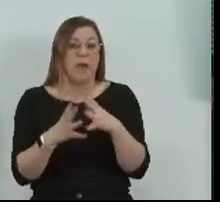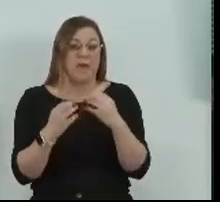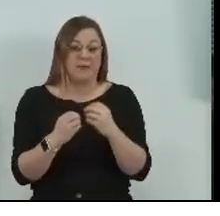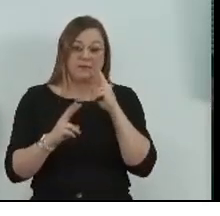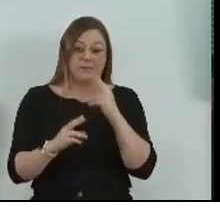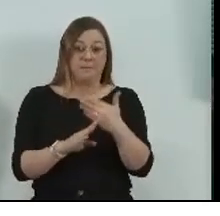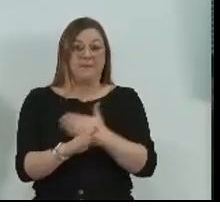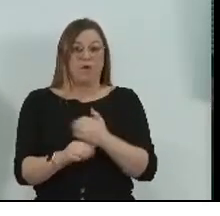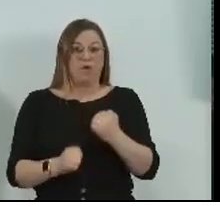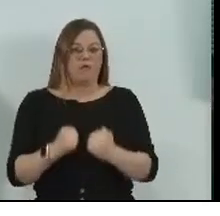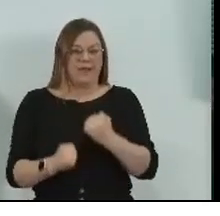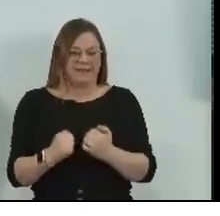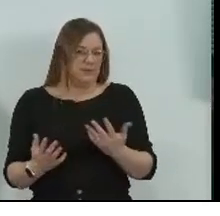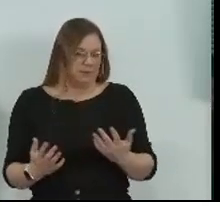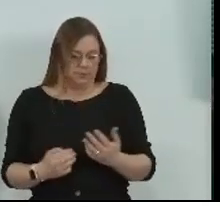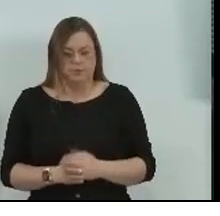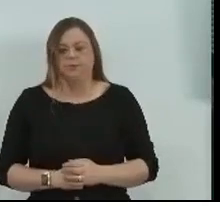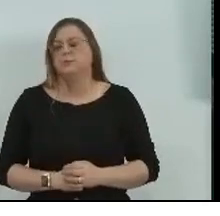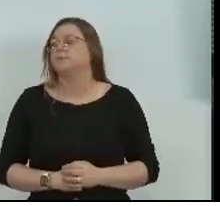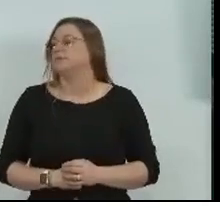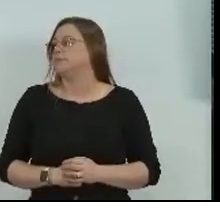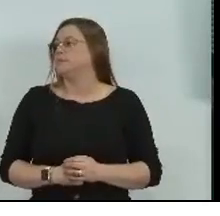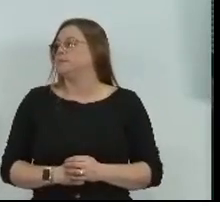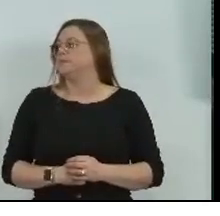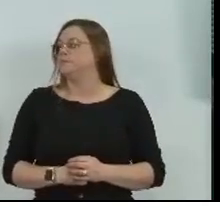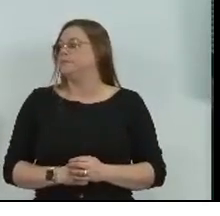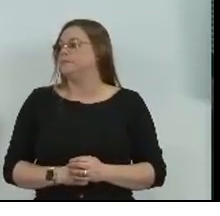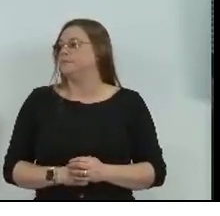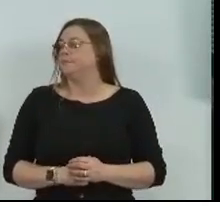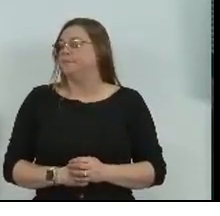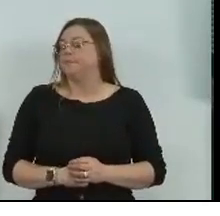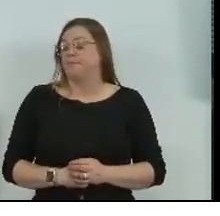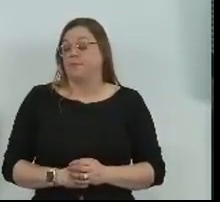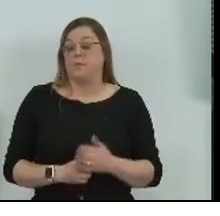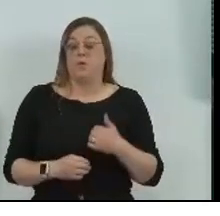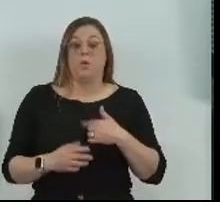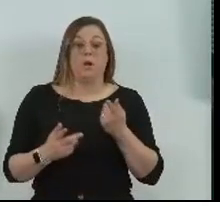We obviously don't do that before the race, so we're running Vt sessions and